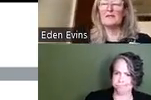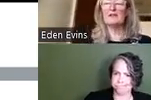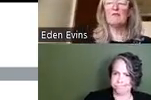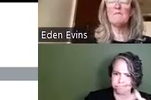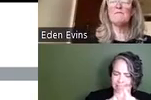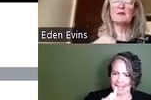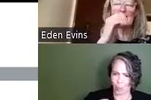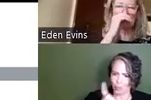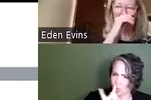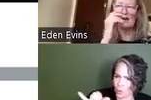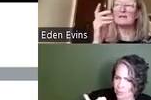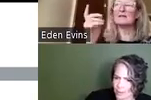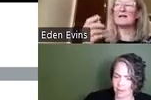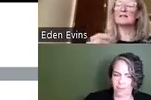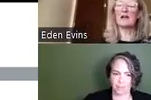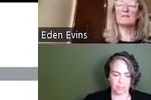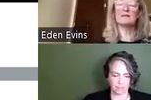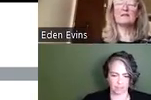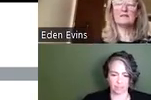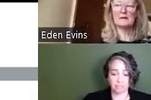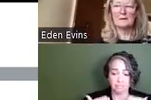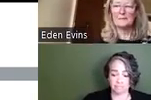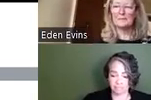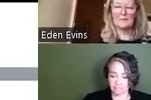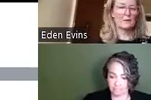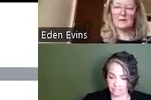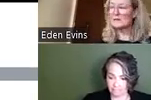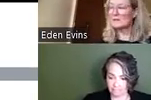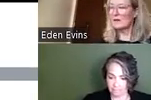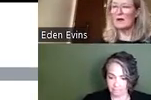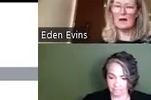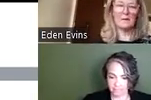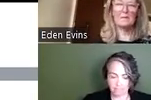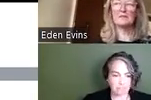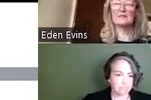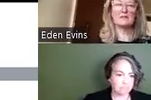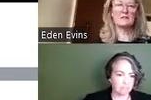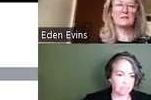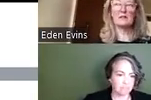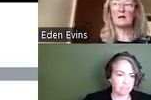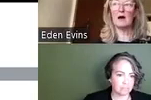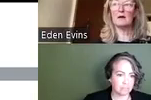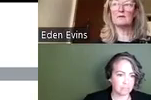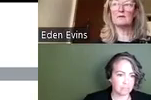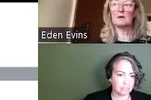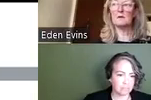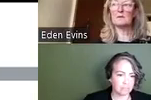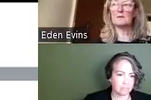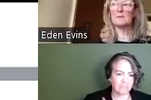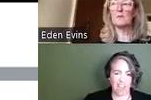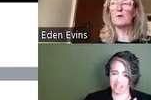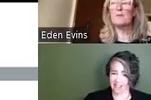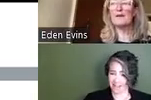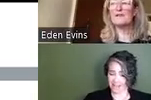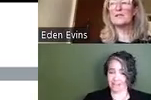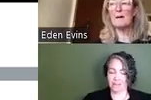And really one more data slide. Next slide, please. This is a this is a reprint from Tom